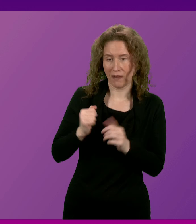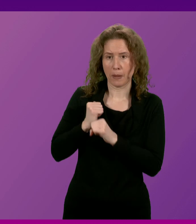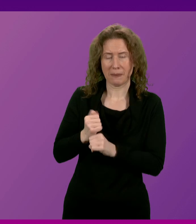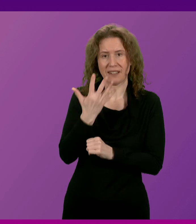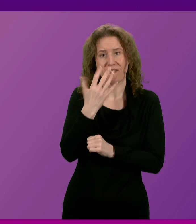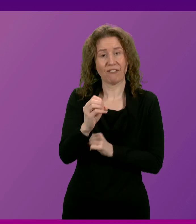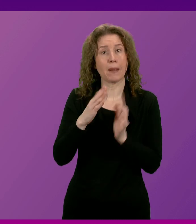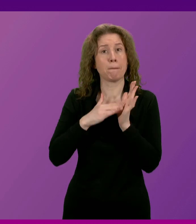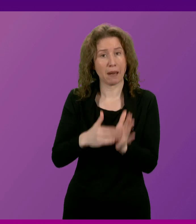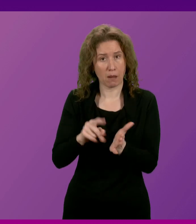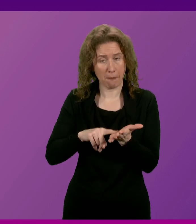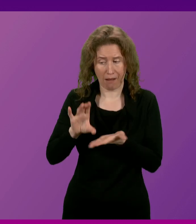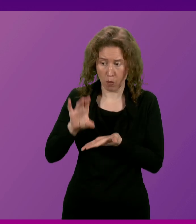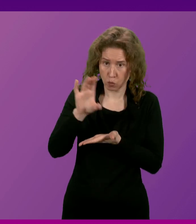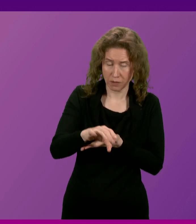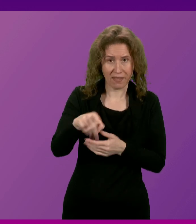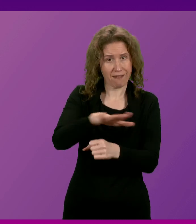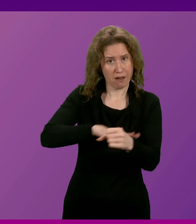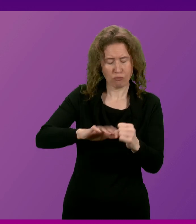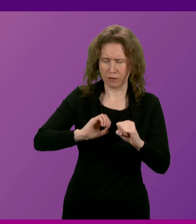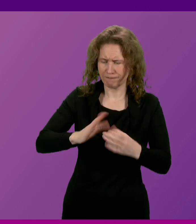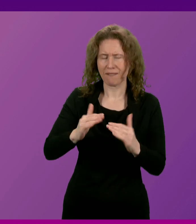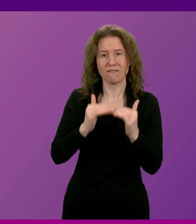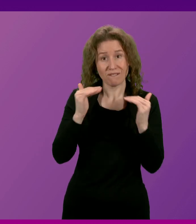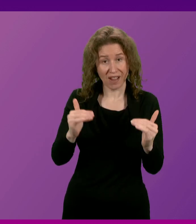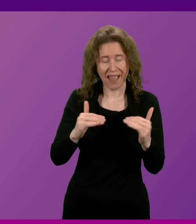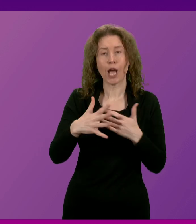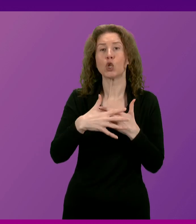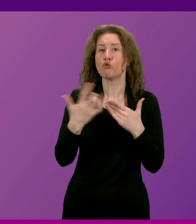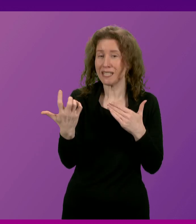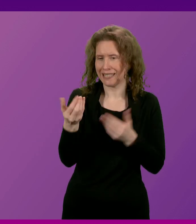of support to the region to deliver fair, green economic growth now and in the years to come.